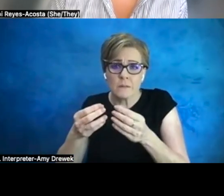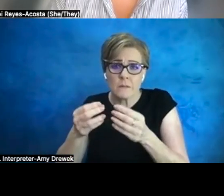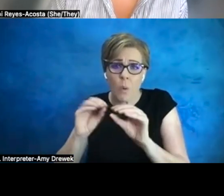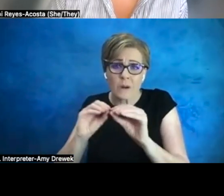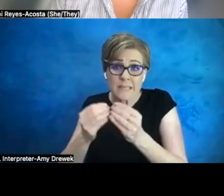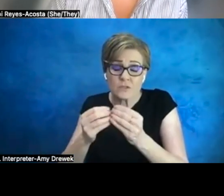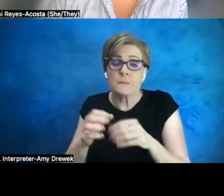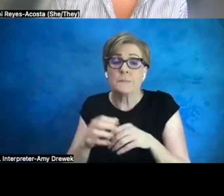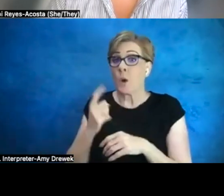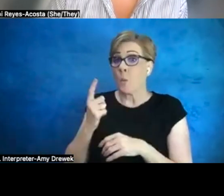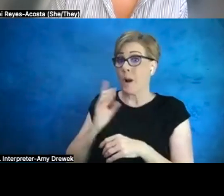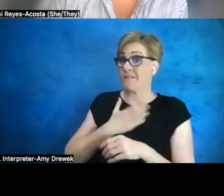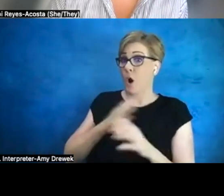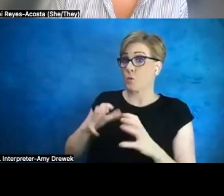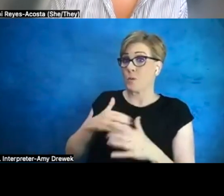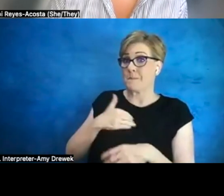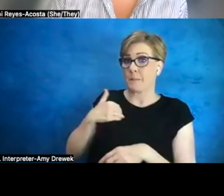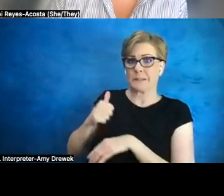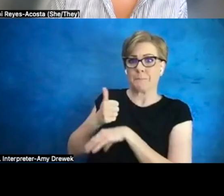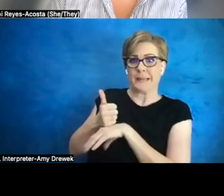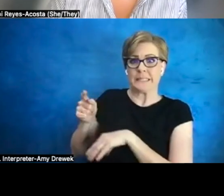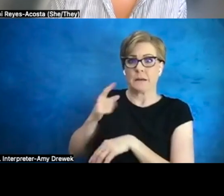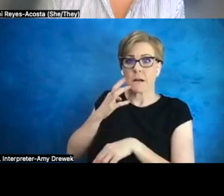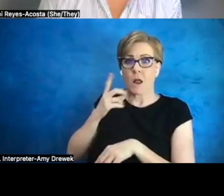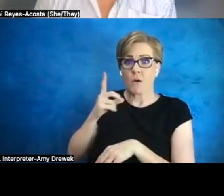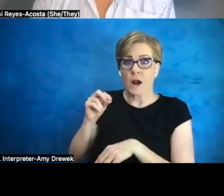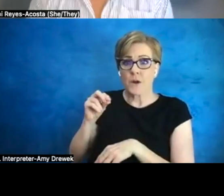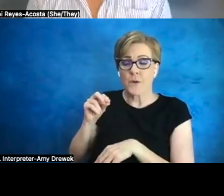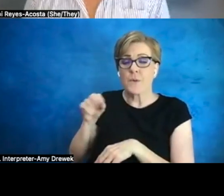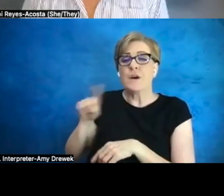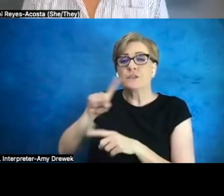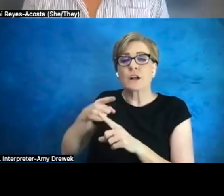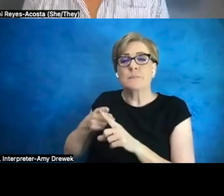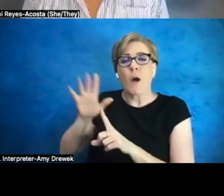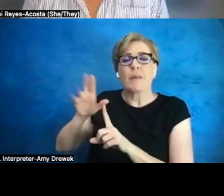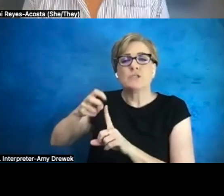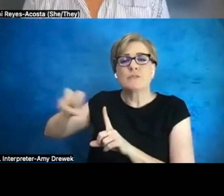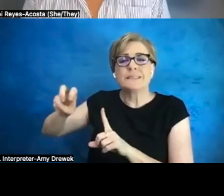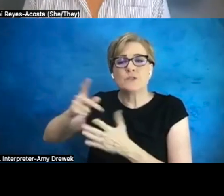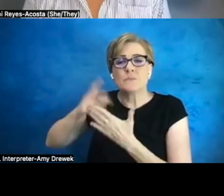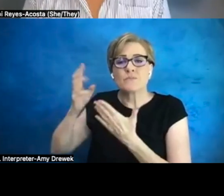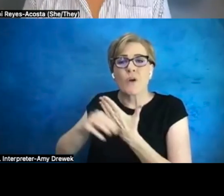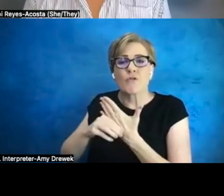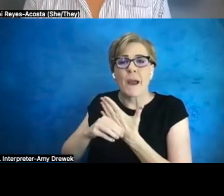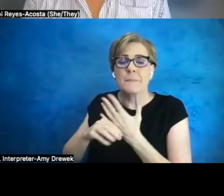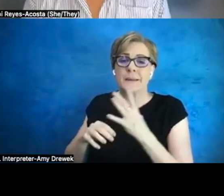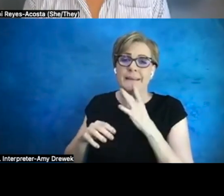based in Colorado, and told us a bit about some of the transition programs that 18 to 21-year-old